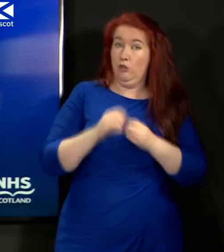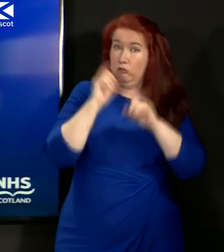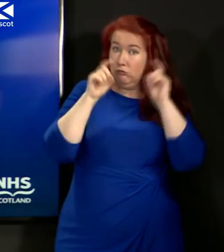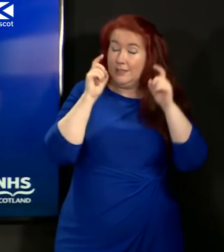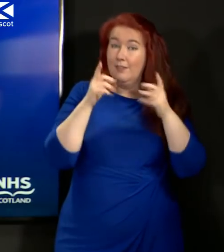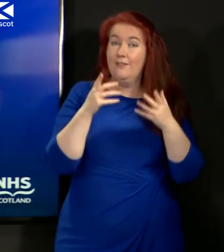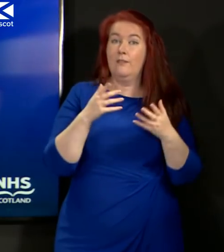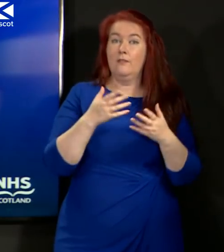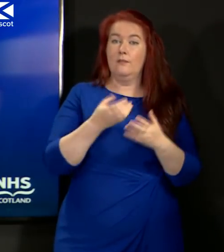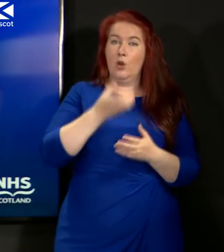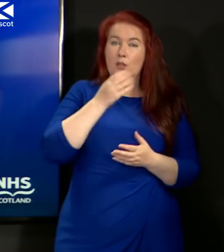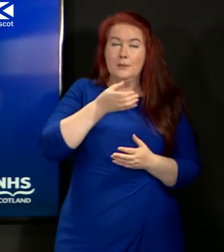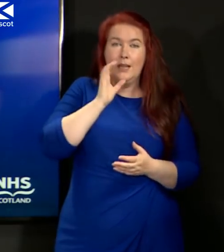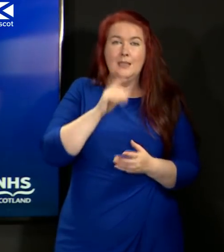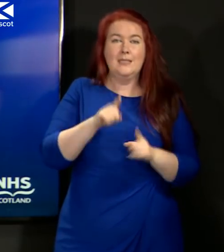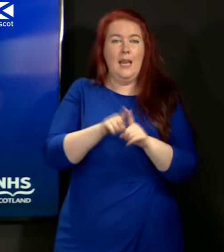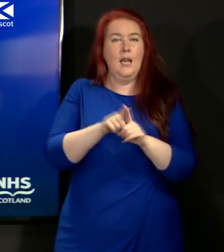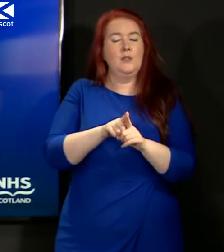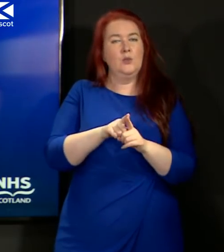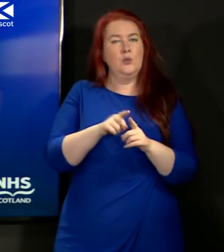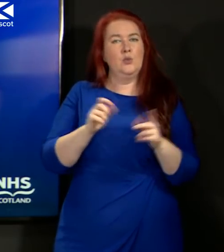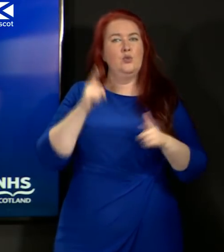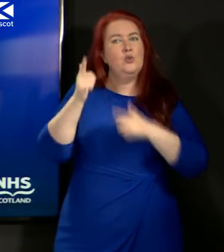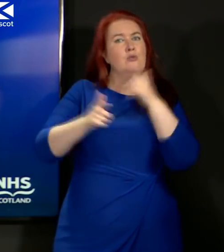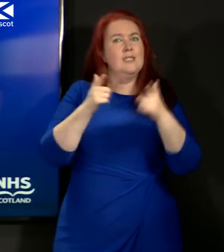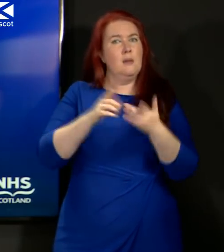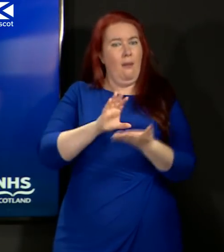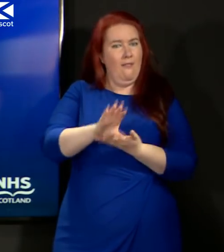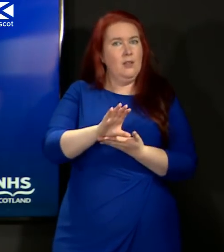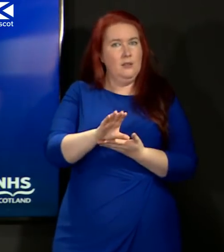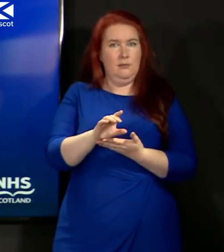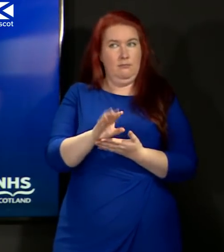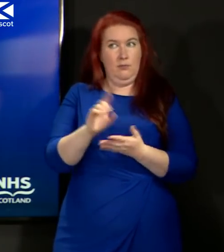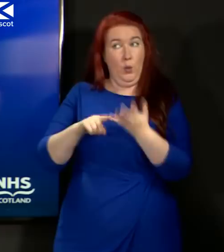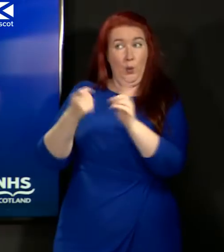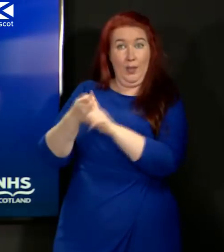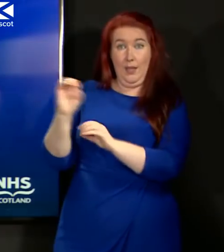Fund that doesn't exist in the rest of the UK, as well as a Newly Self-Employed Fund.